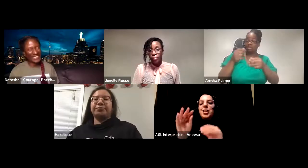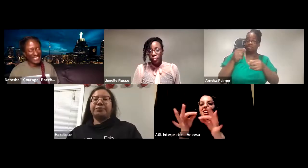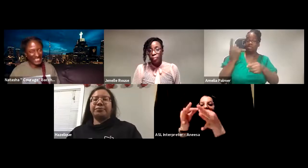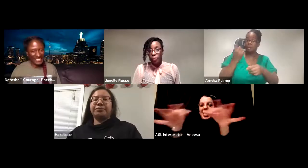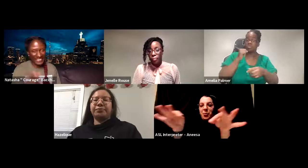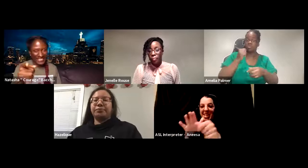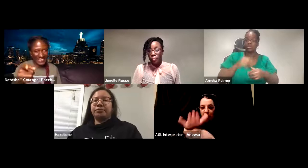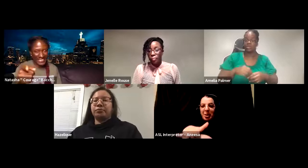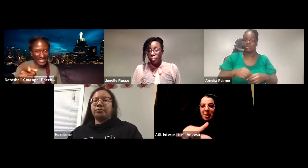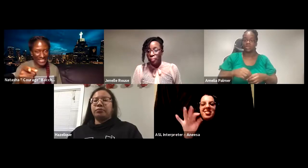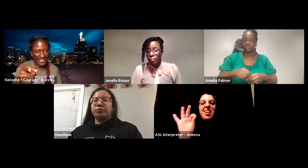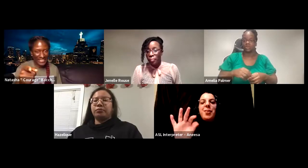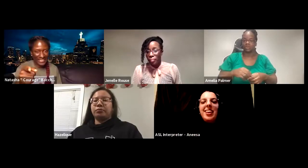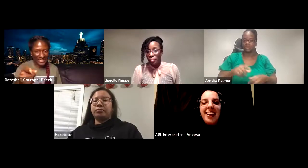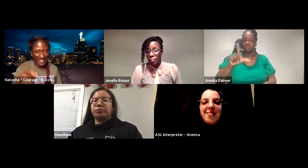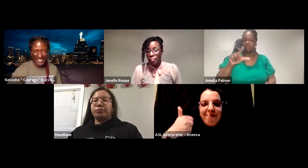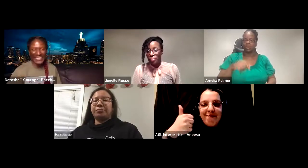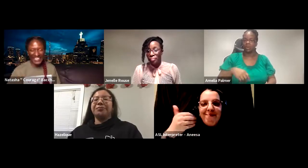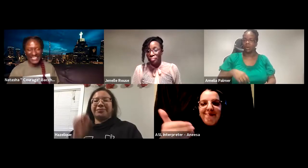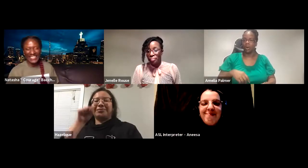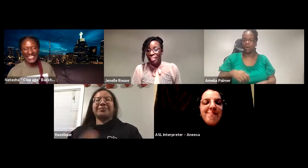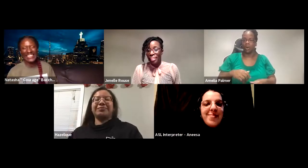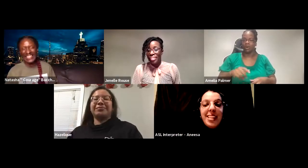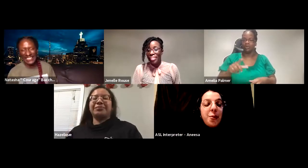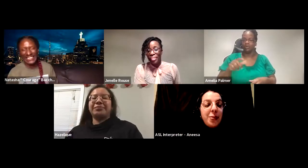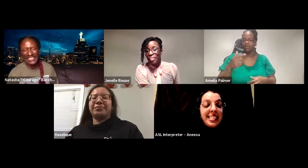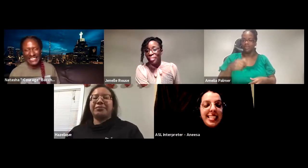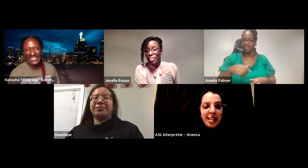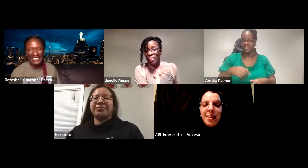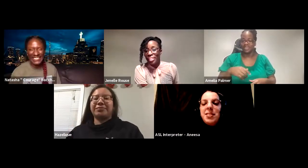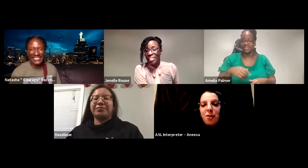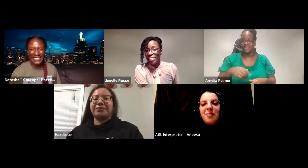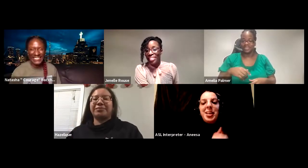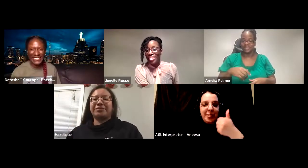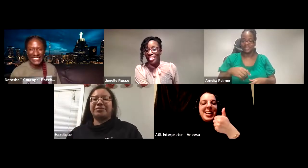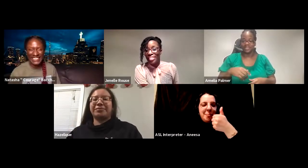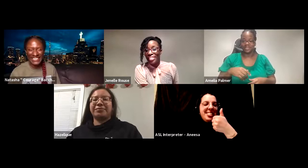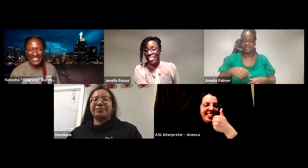sorry, linguistics. okay yeah linguisticism. linguisticism is a form of linguistic oppression